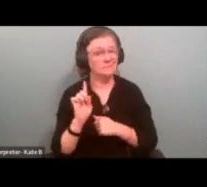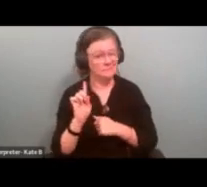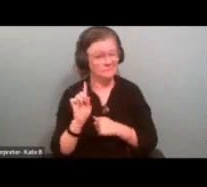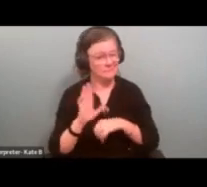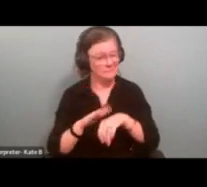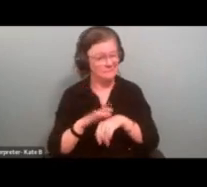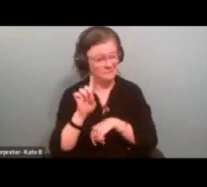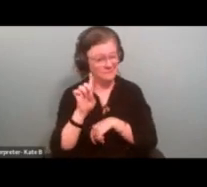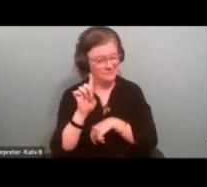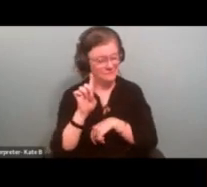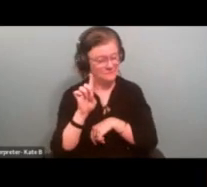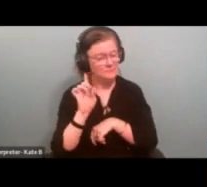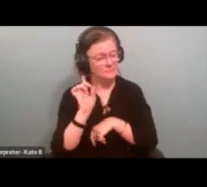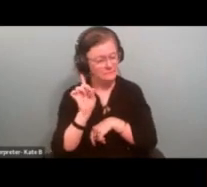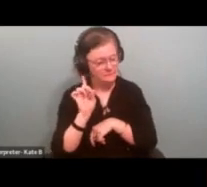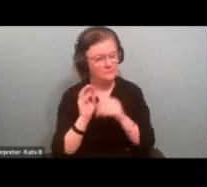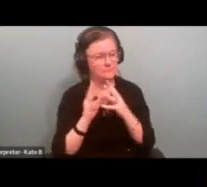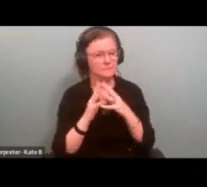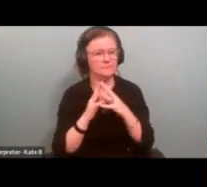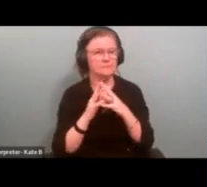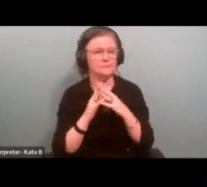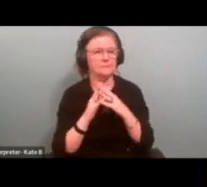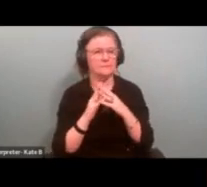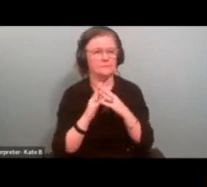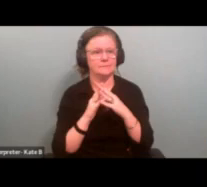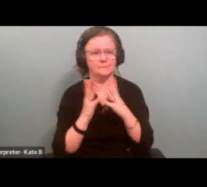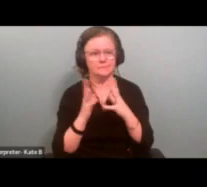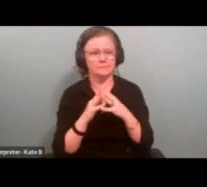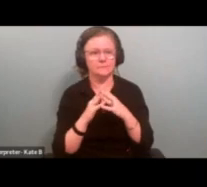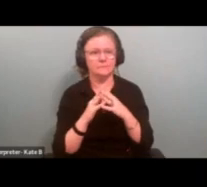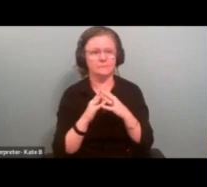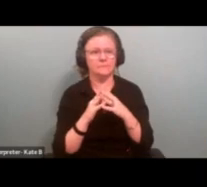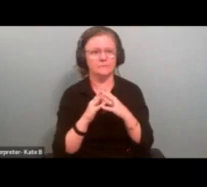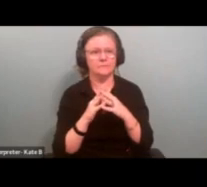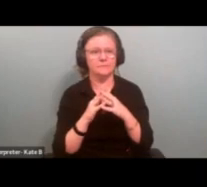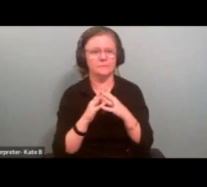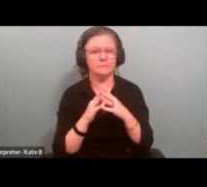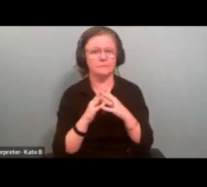of this, though, if you haven't realized that yet. That I'm going to tell you about them